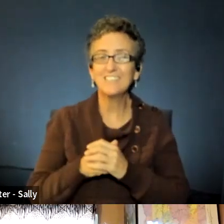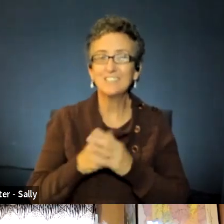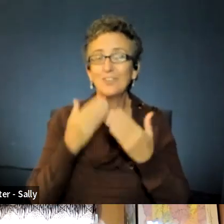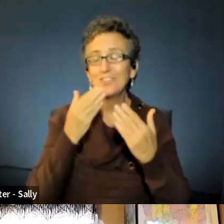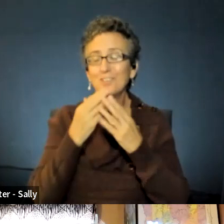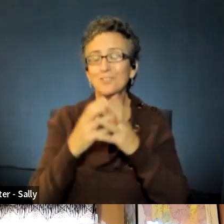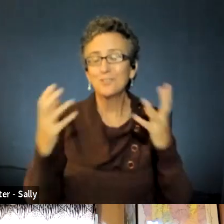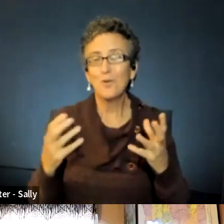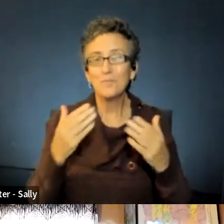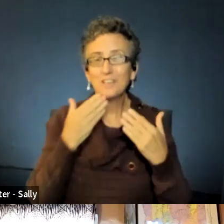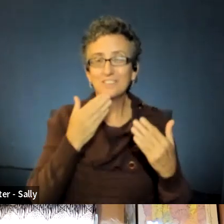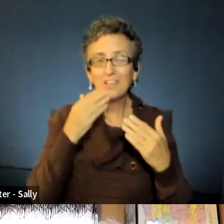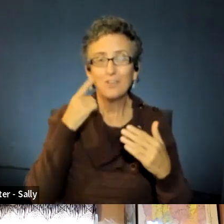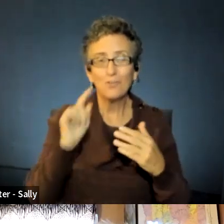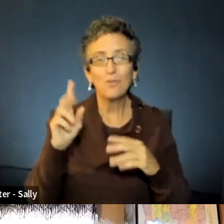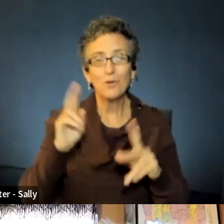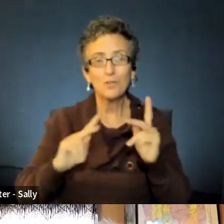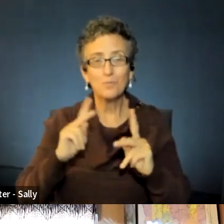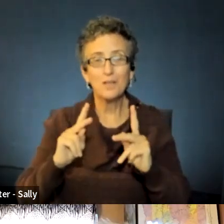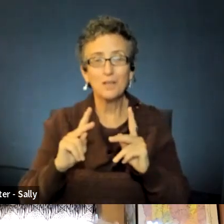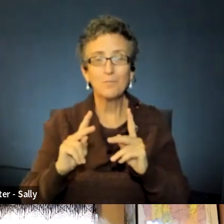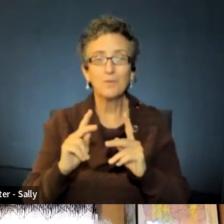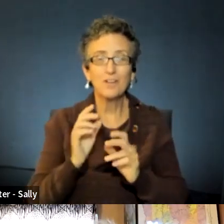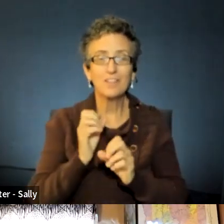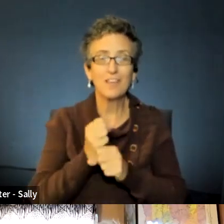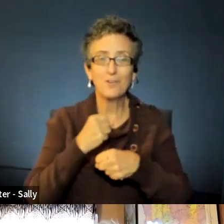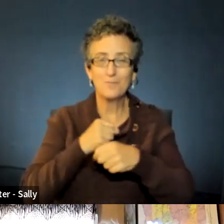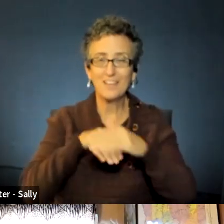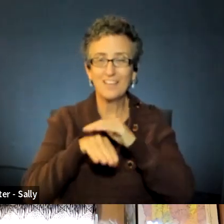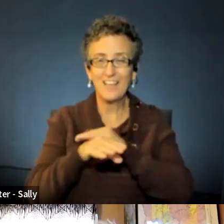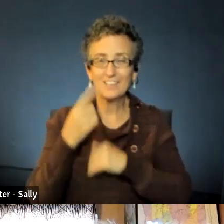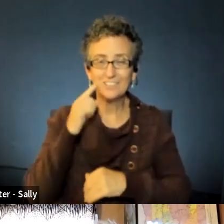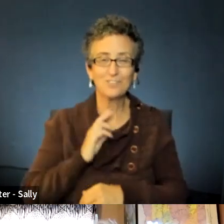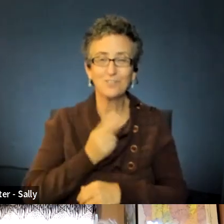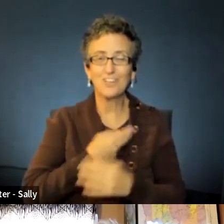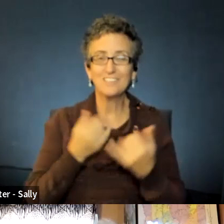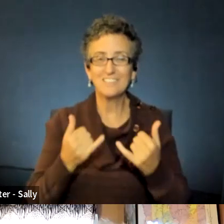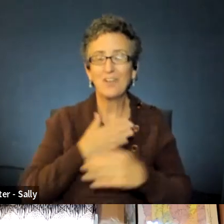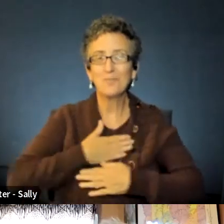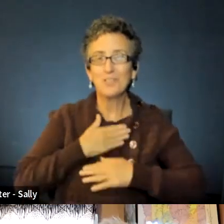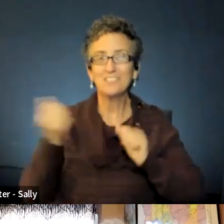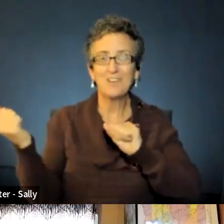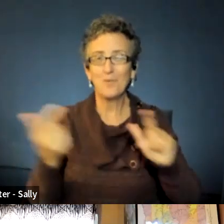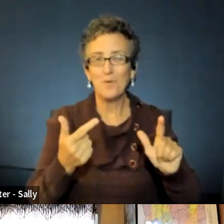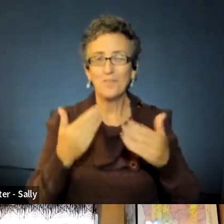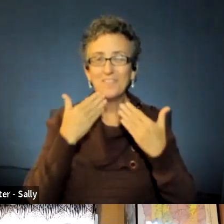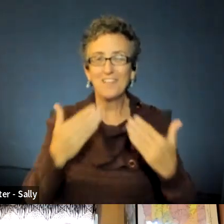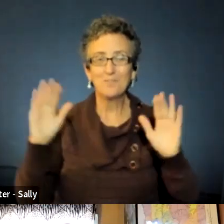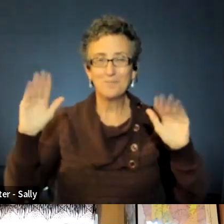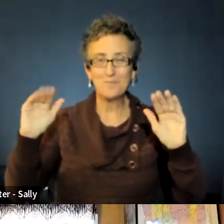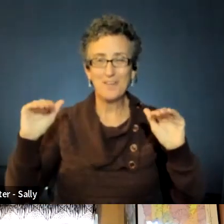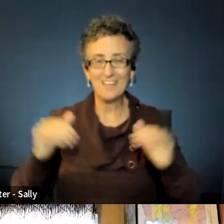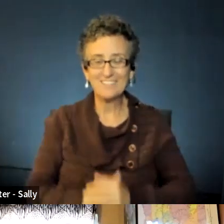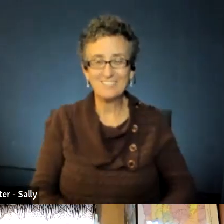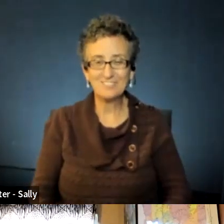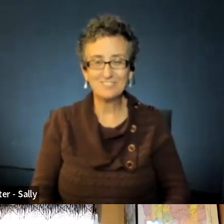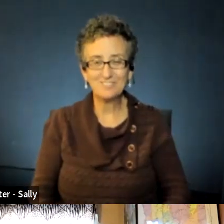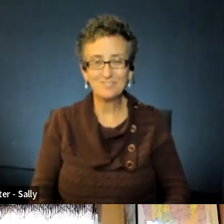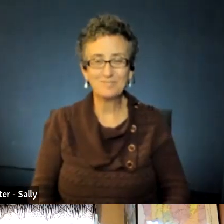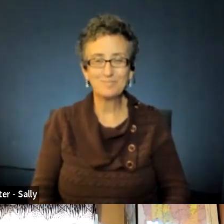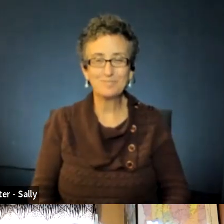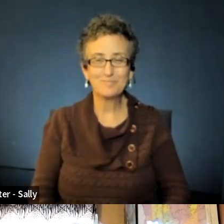We are excited to have you, thank you both so very much and thank you to everyone in the foreground and the background for making this happen. For the April conference. In 2022. I just want to remind everyone to complete their surveys, we really do use that information to ensure that we are ringing to you in the future what it is that you would like. Also, come on back. We have a half-hour break and there's four great sessions next time.